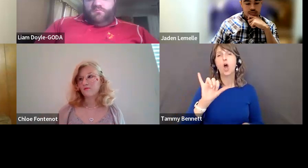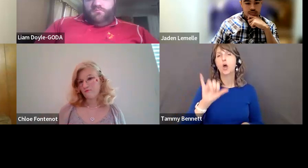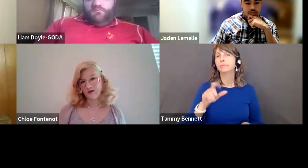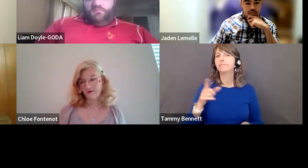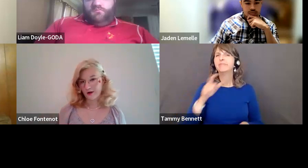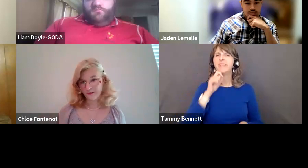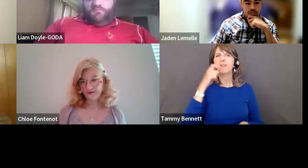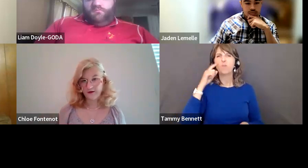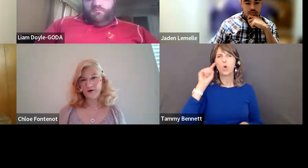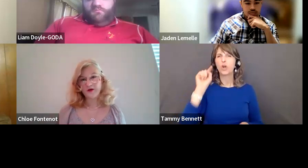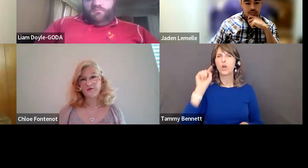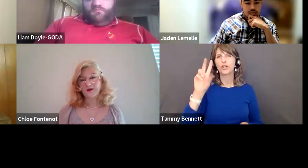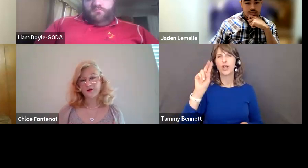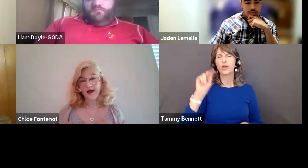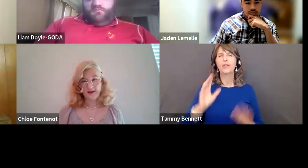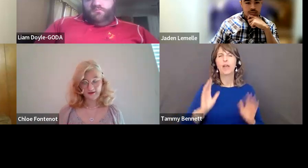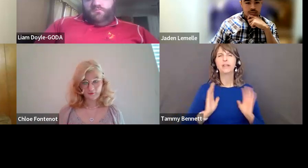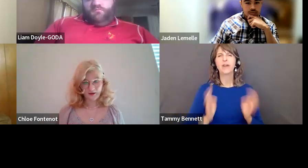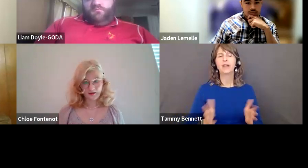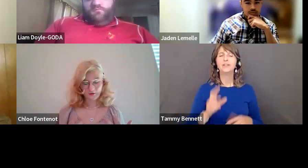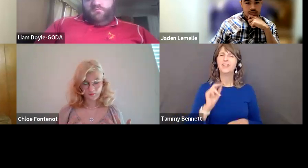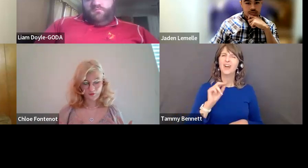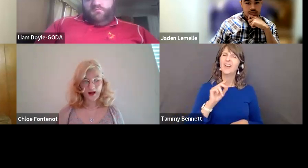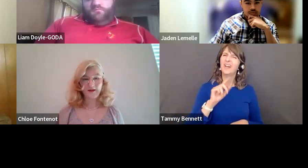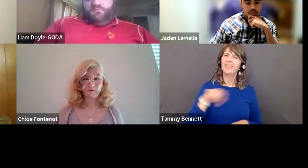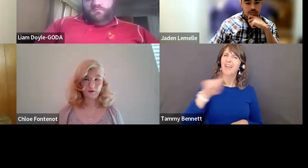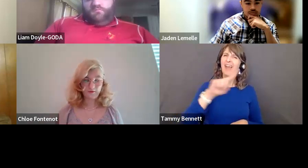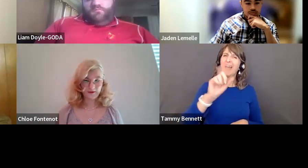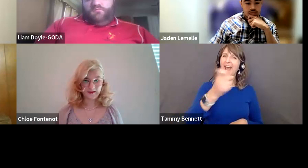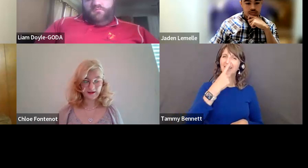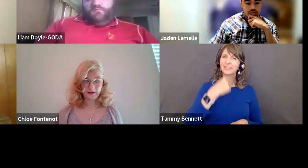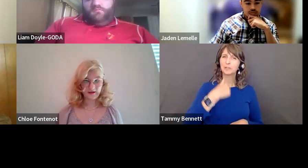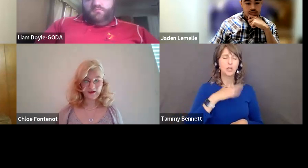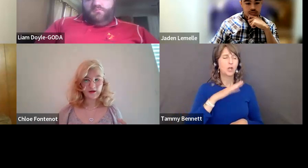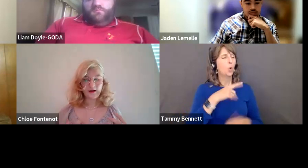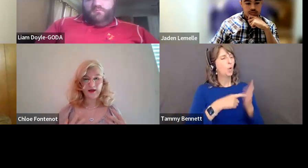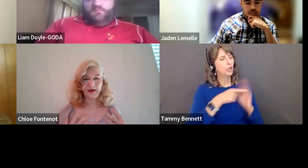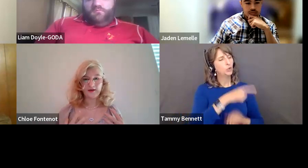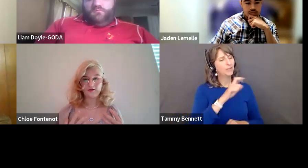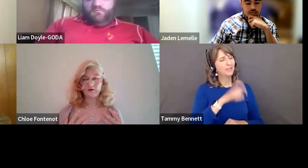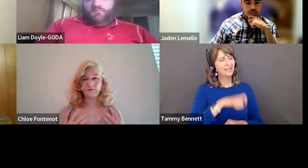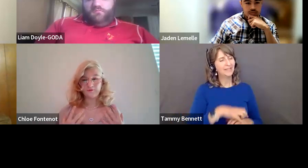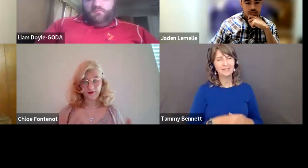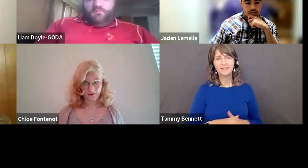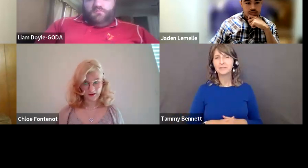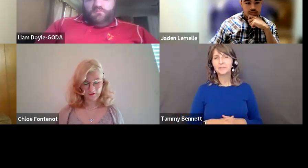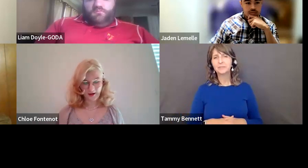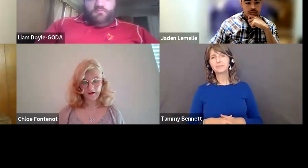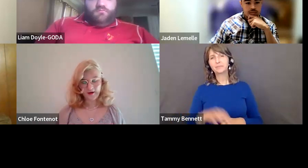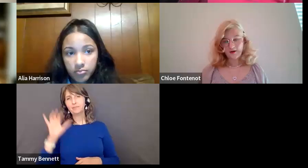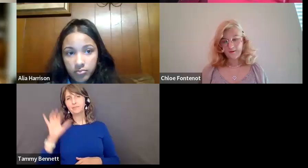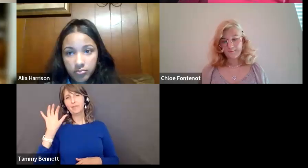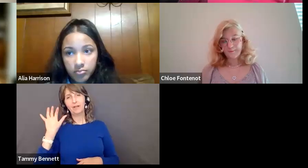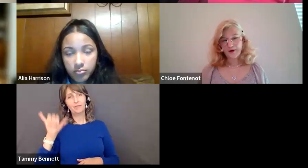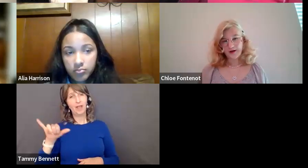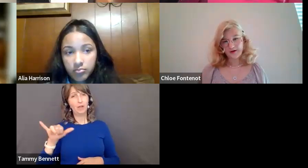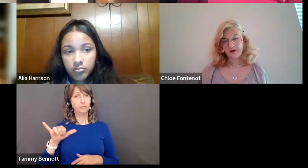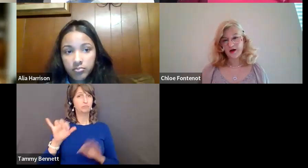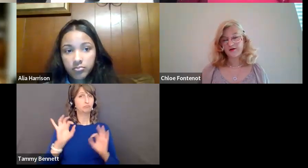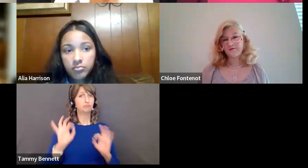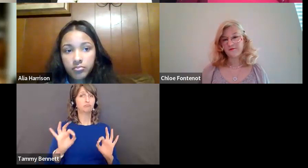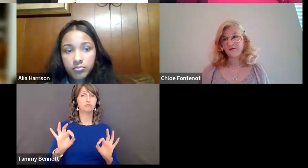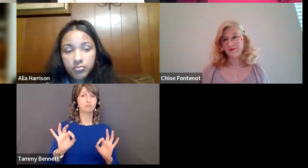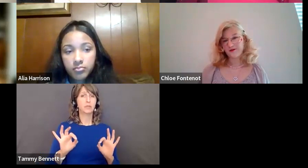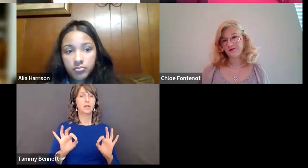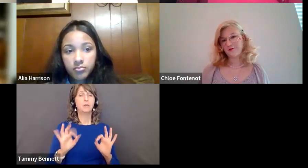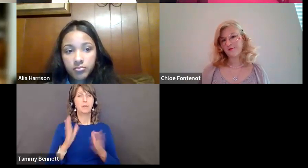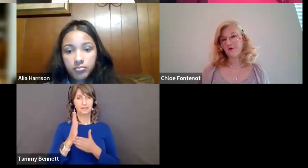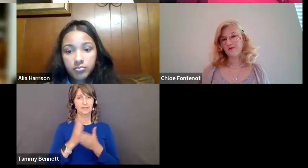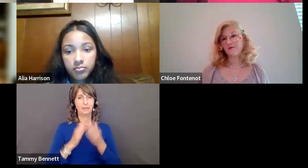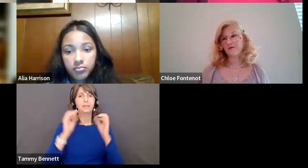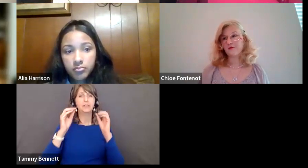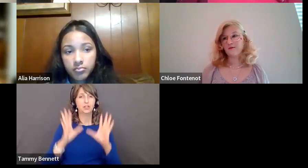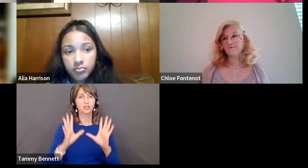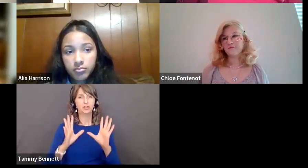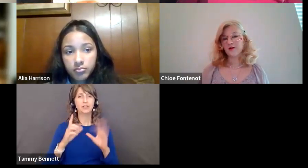They would ask me what I specifically needed. And that would get done. But a lot of teachers don't.